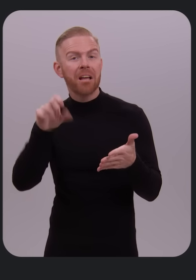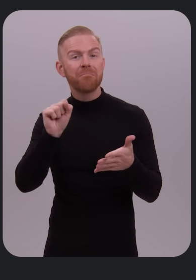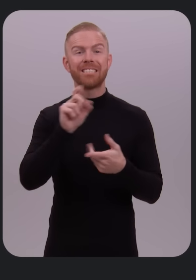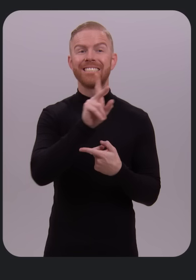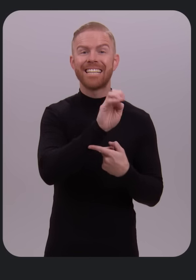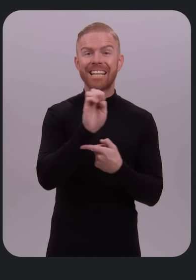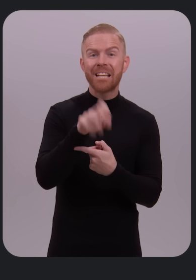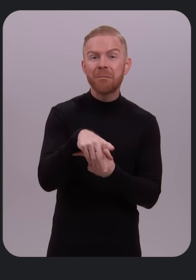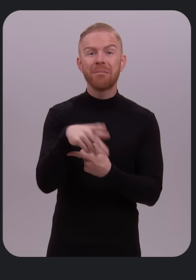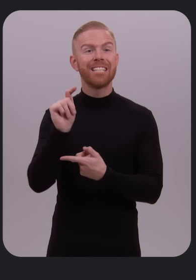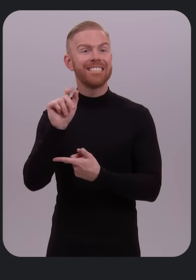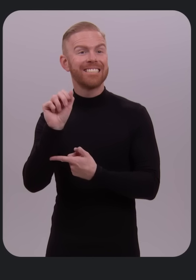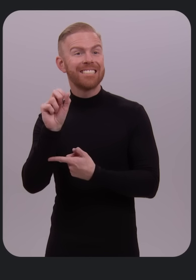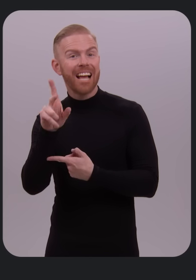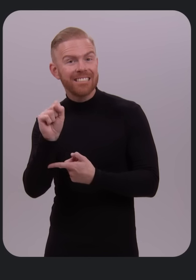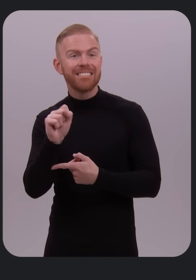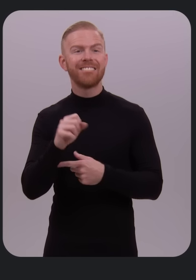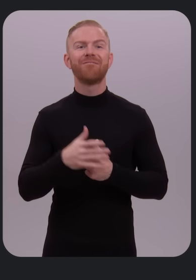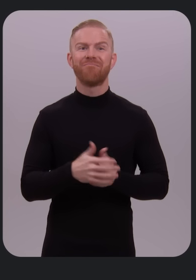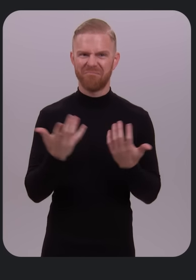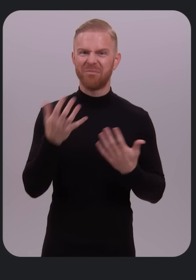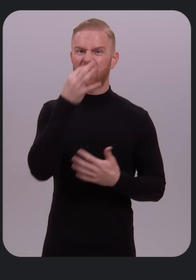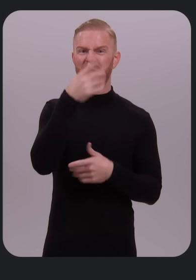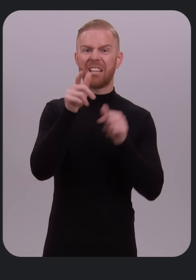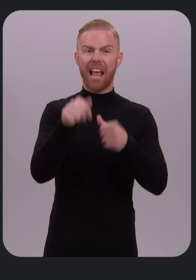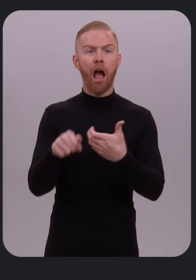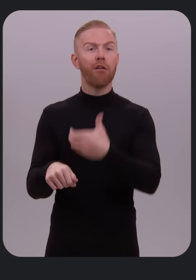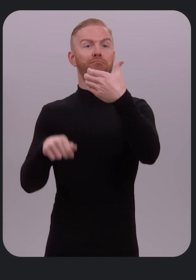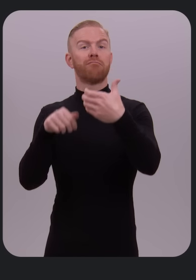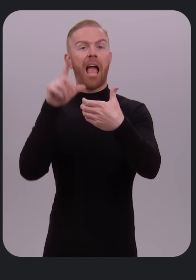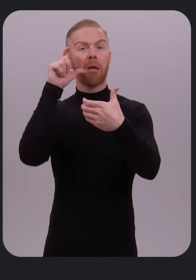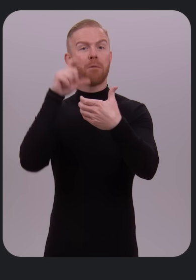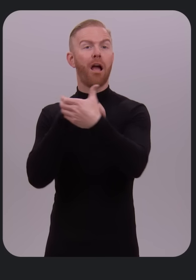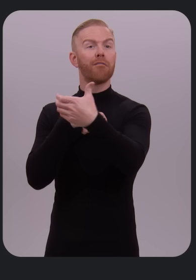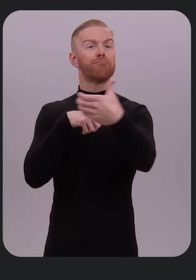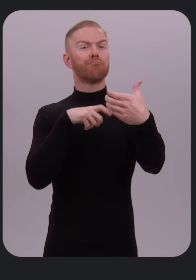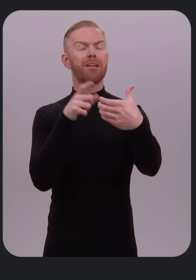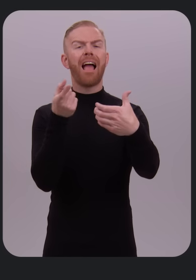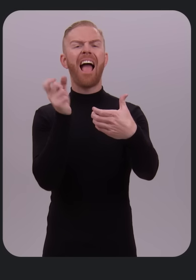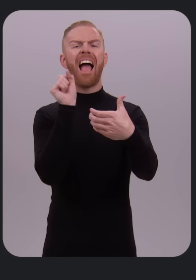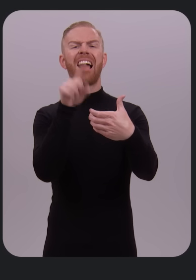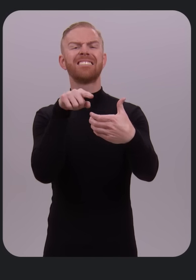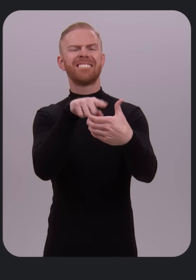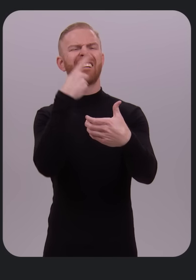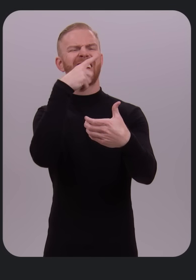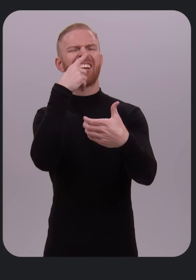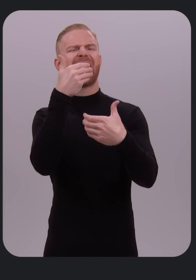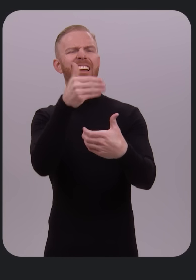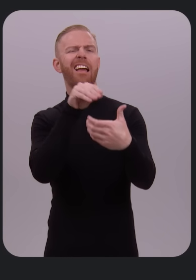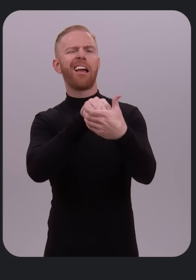So soon, you can just point your camera, and ask it to add an invite to your calendar, and it'll be done.